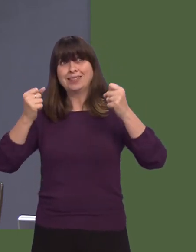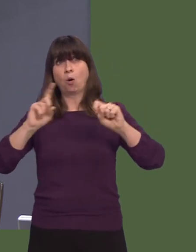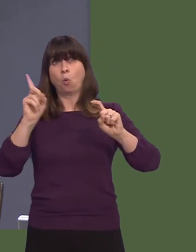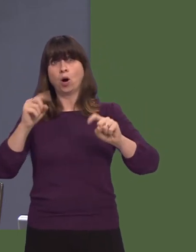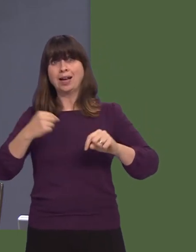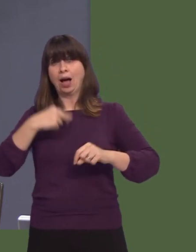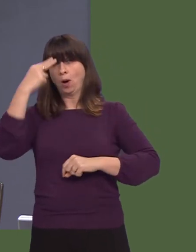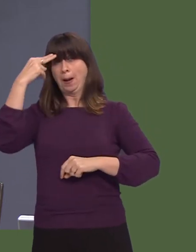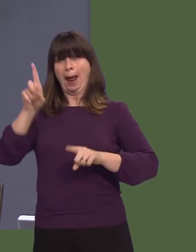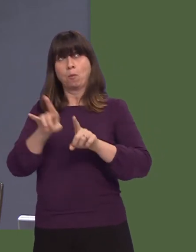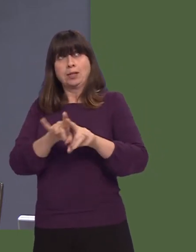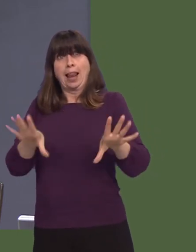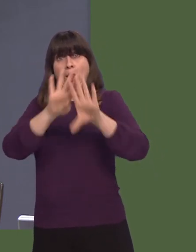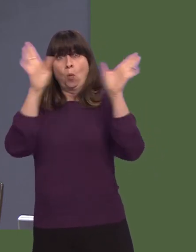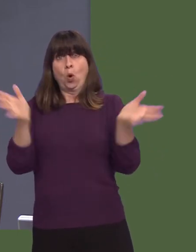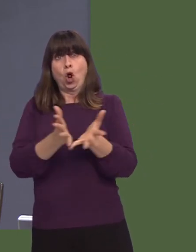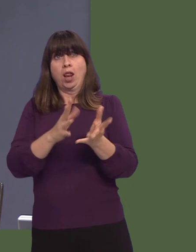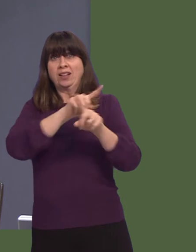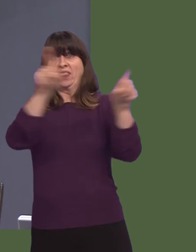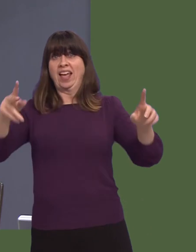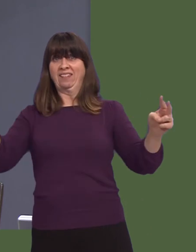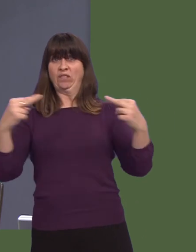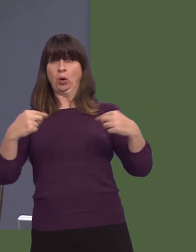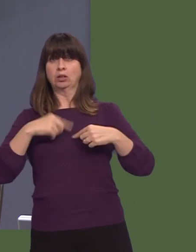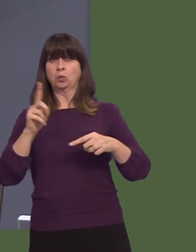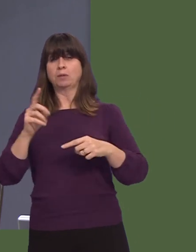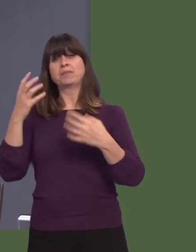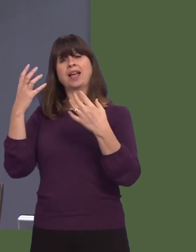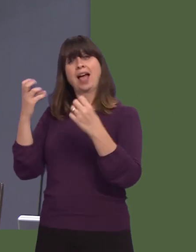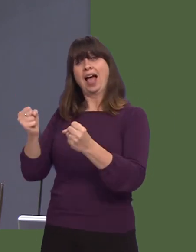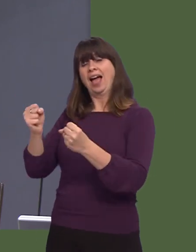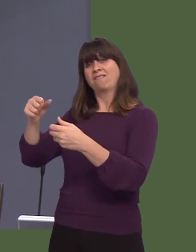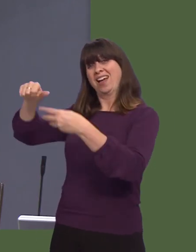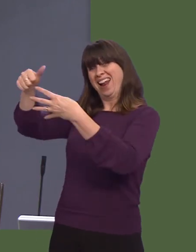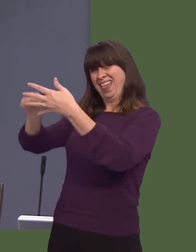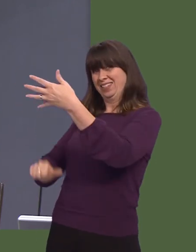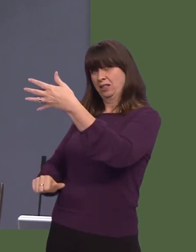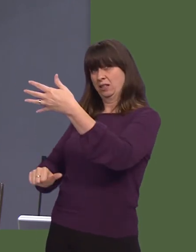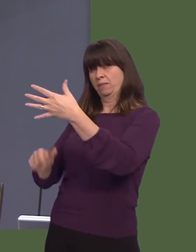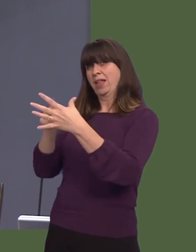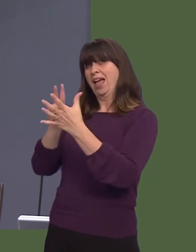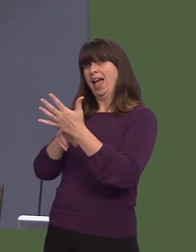At the moment, one of the leading global brand industries for nations is the Anholt-GfK Nations